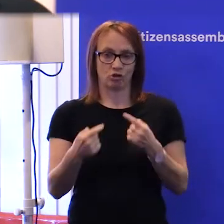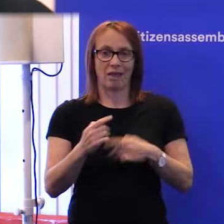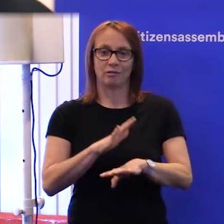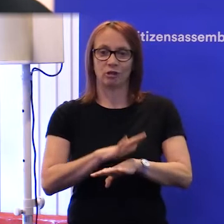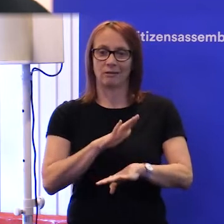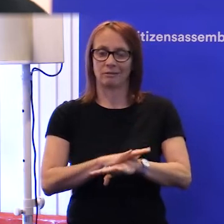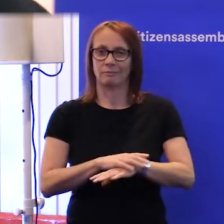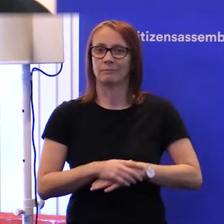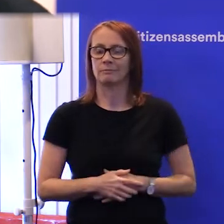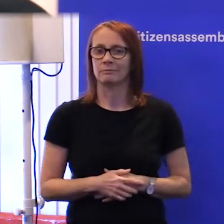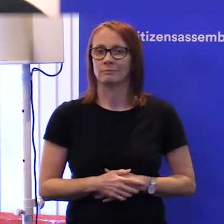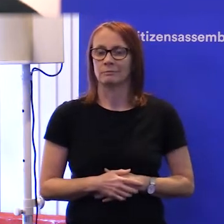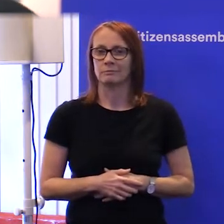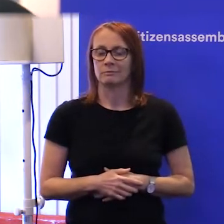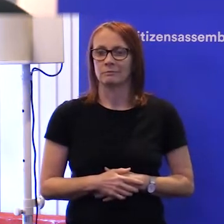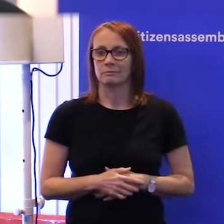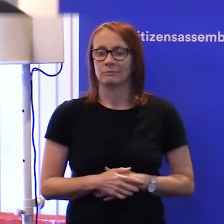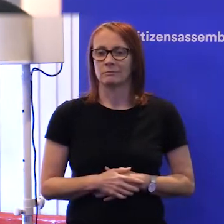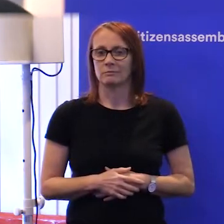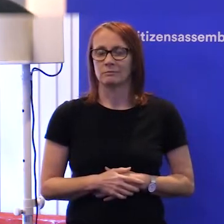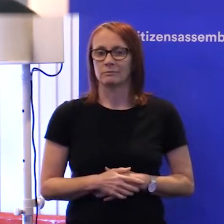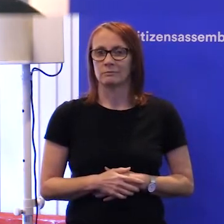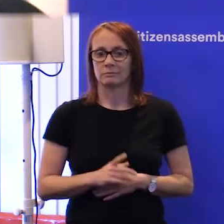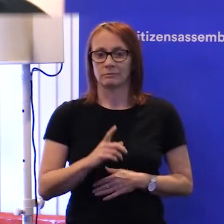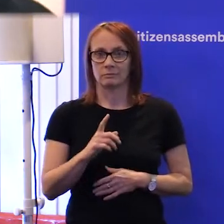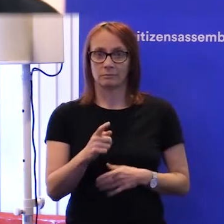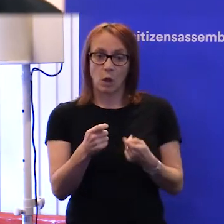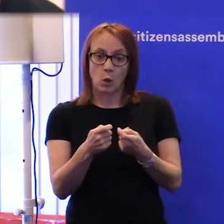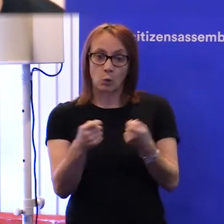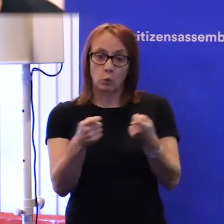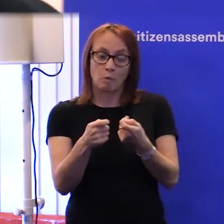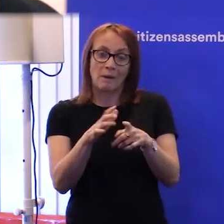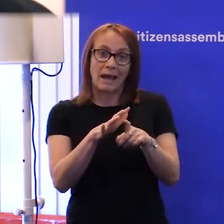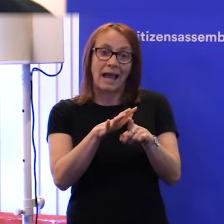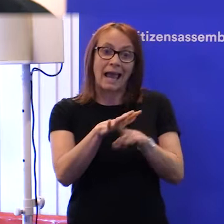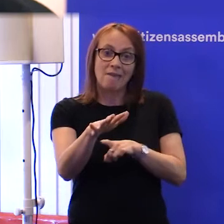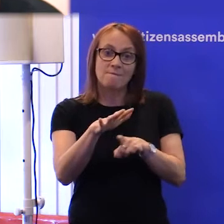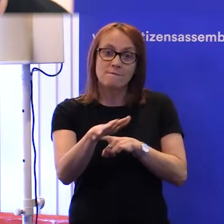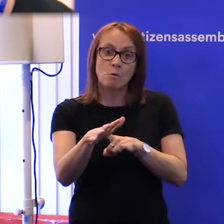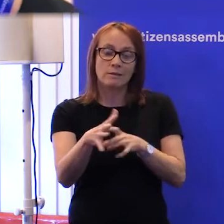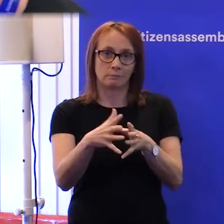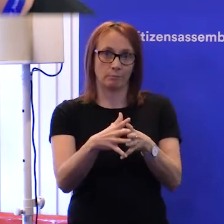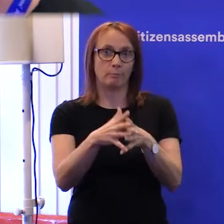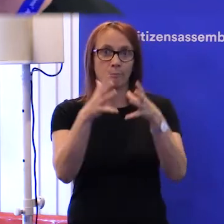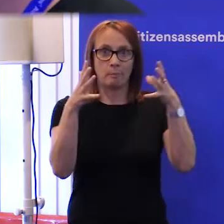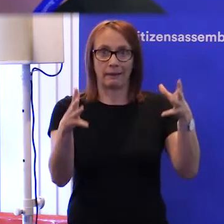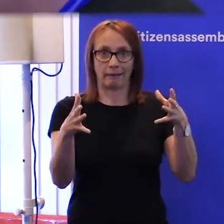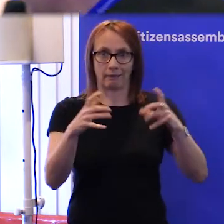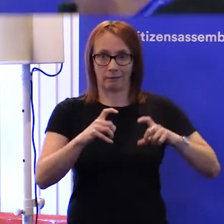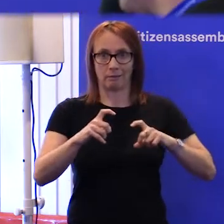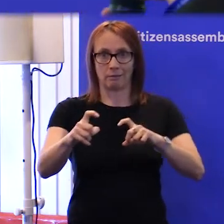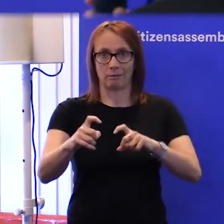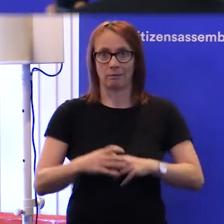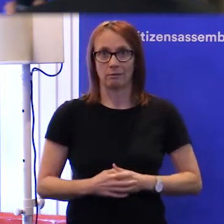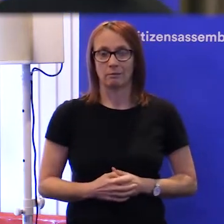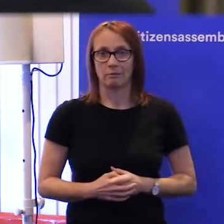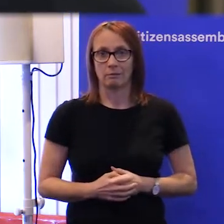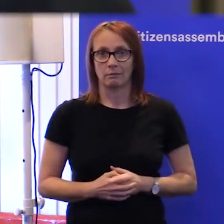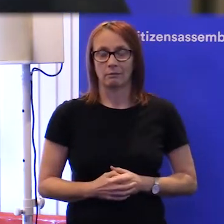influence that newspapers exert it's still considerable so we're not dead yet